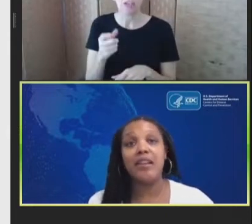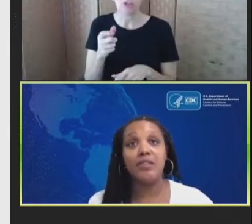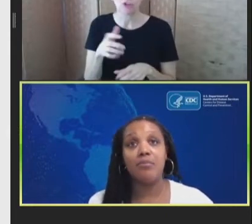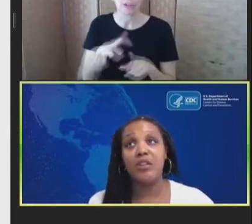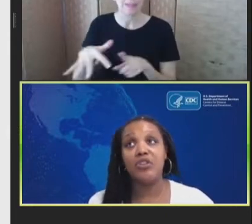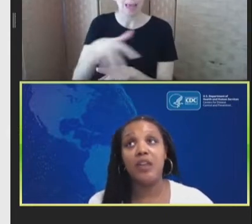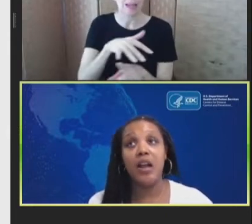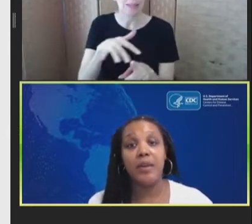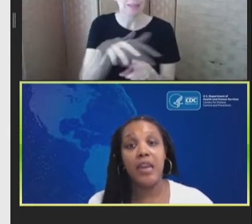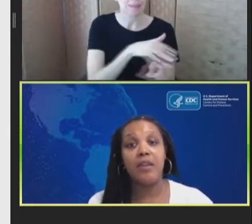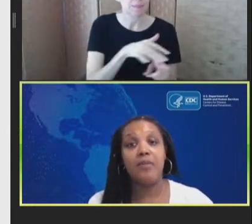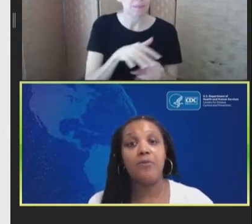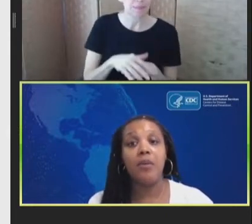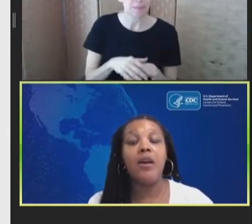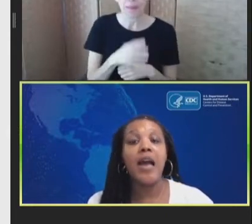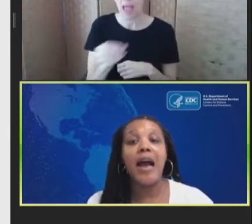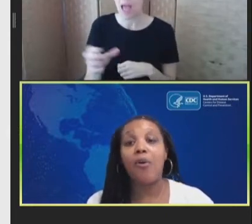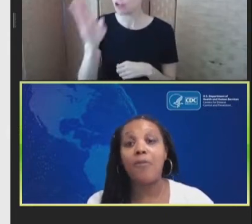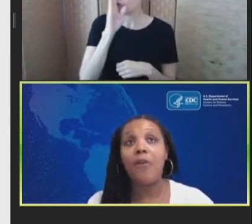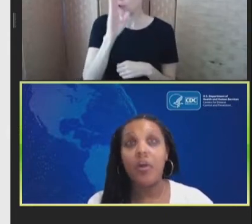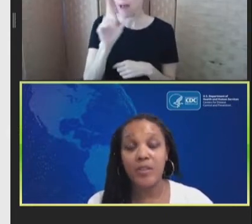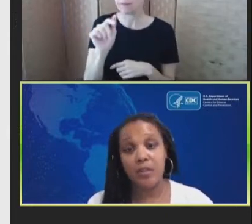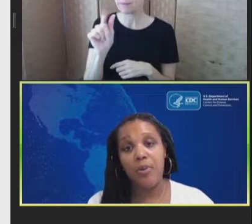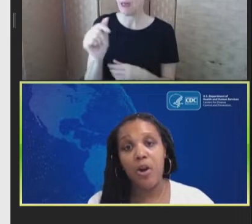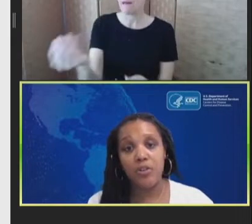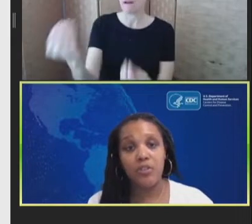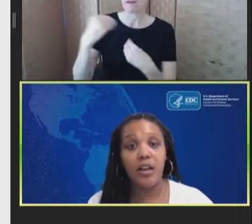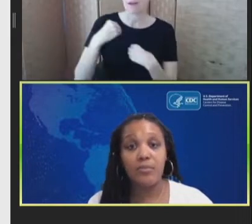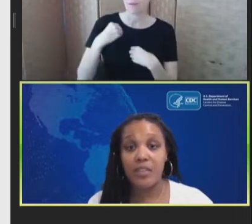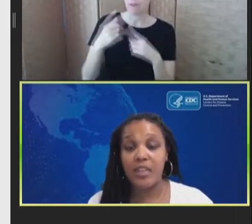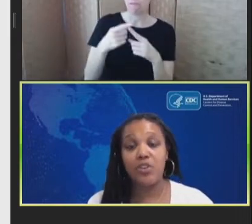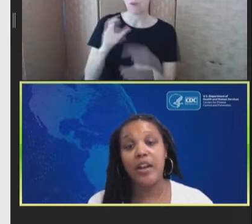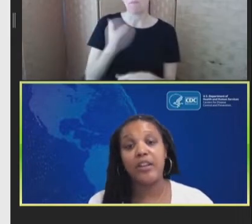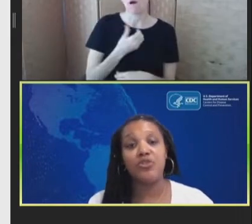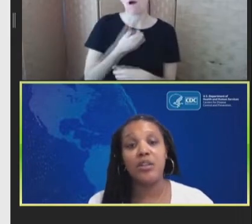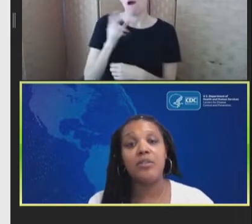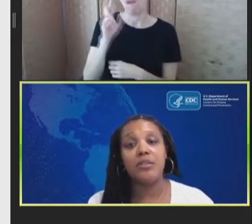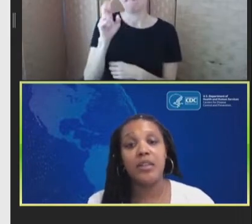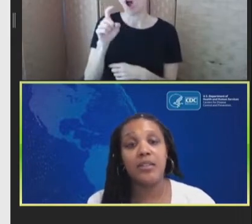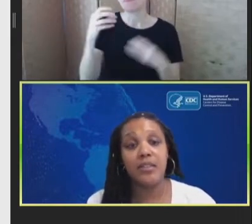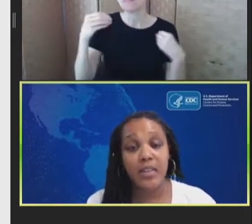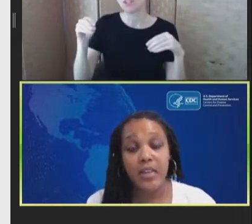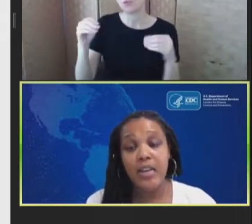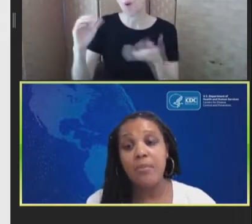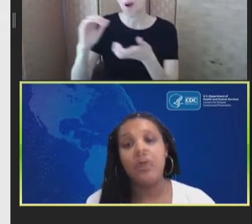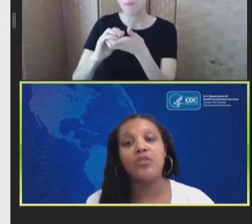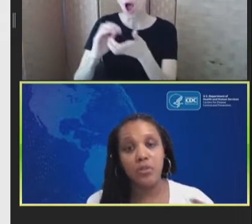data submission coming in from our pharmacy partners sending a direct stream to CDC, but